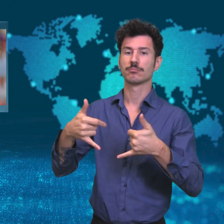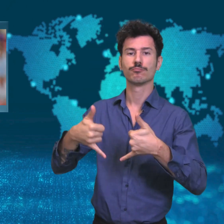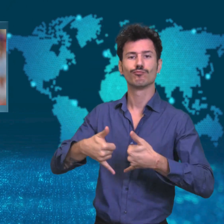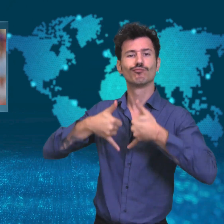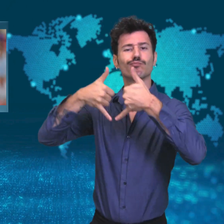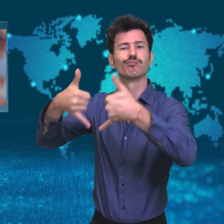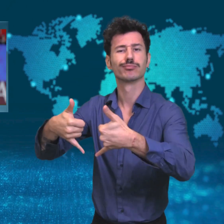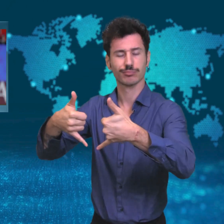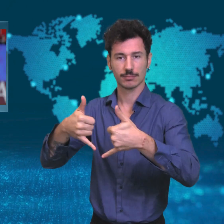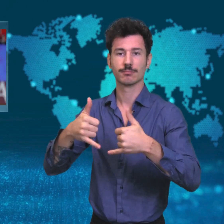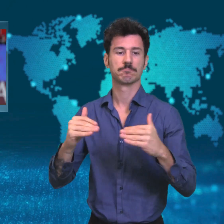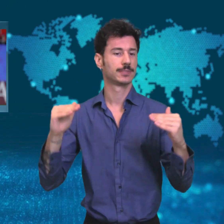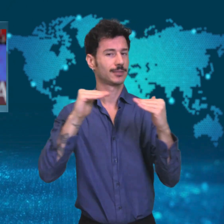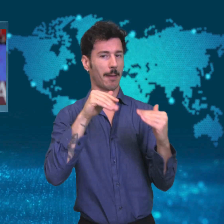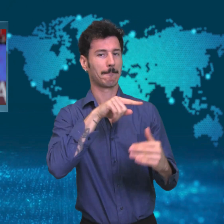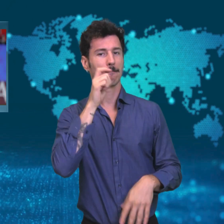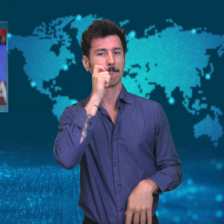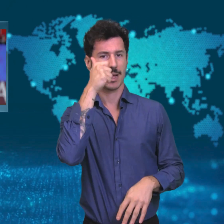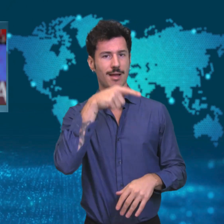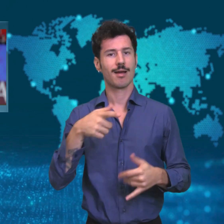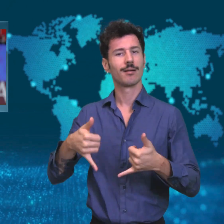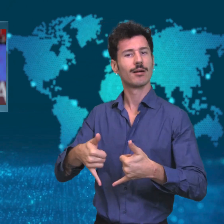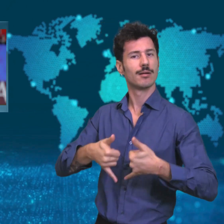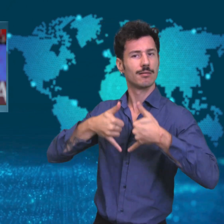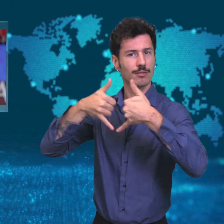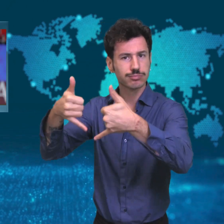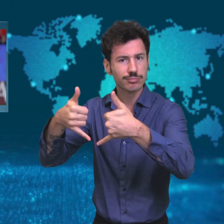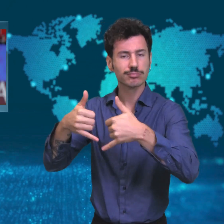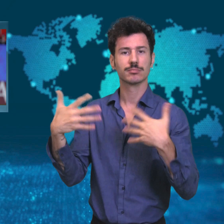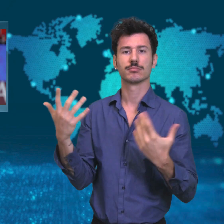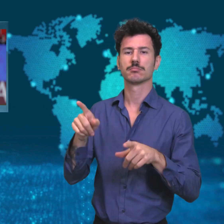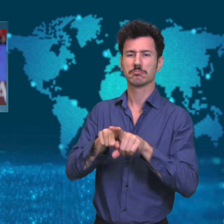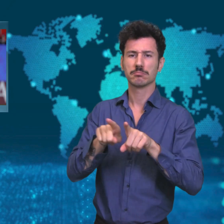the same prize amounts for their wins,